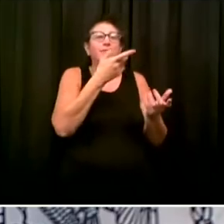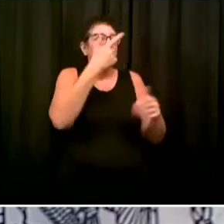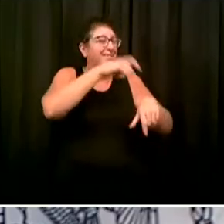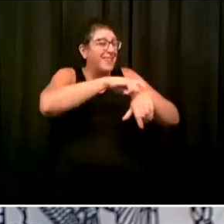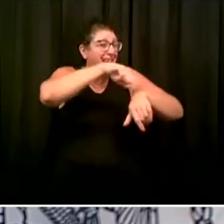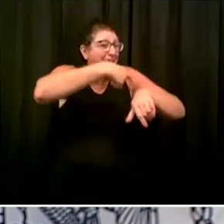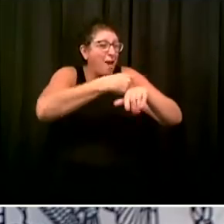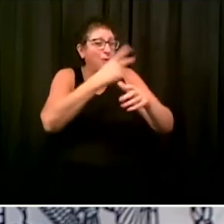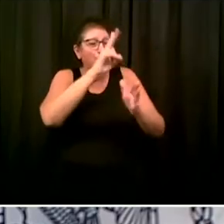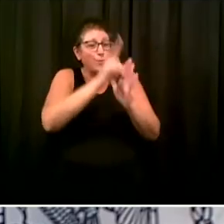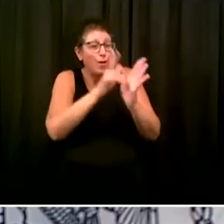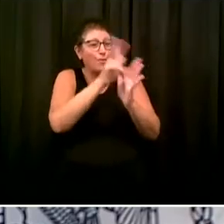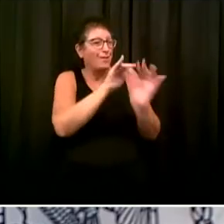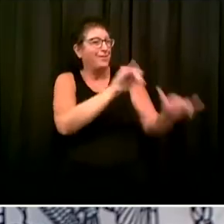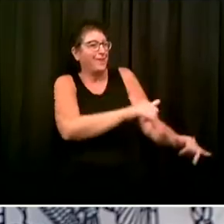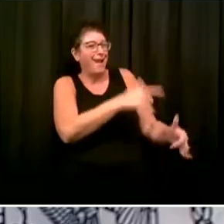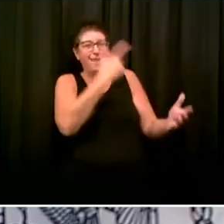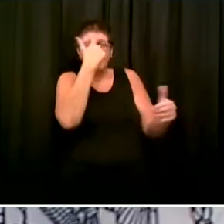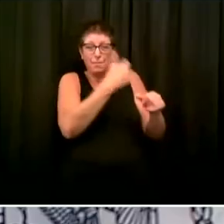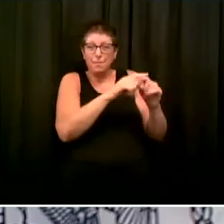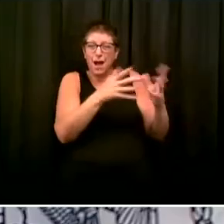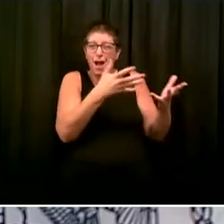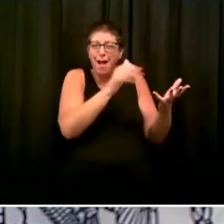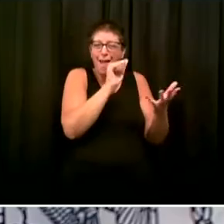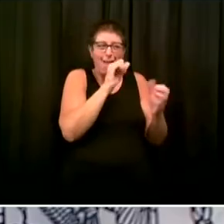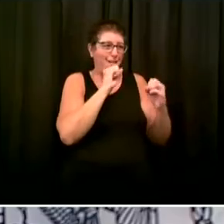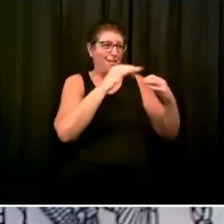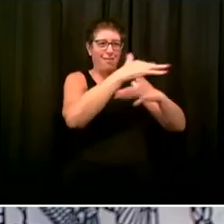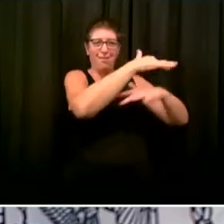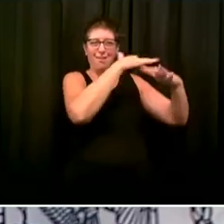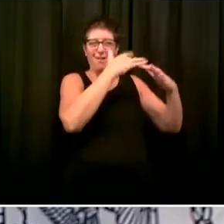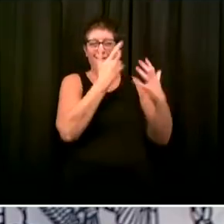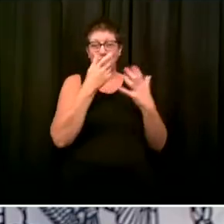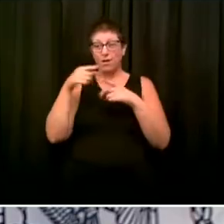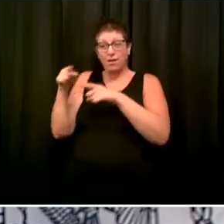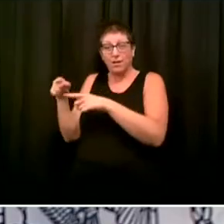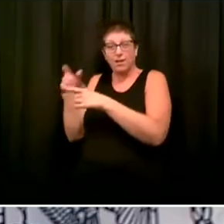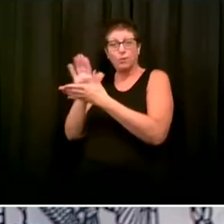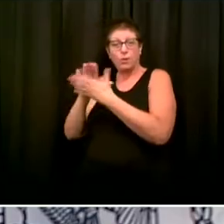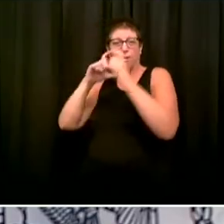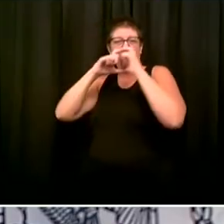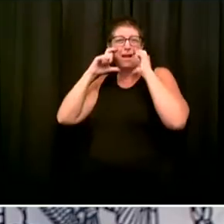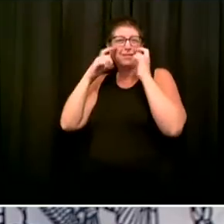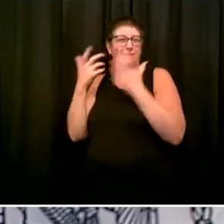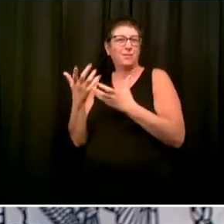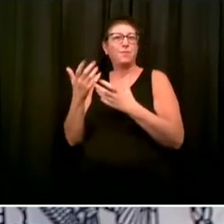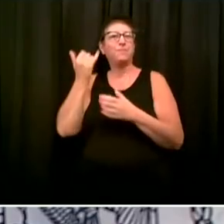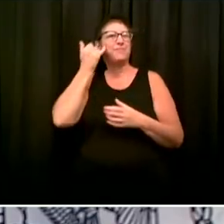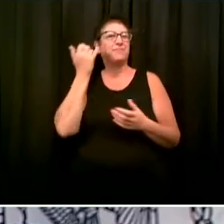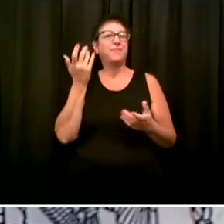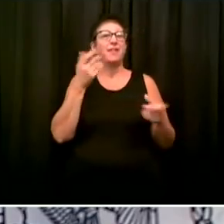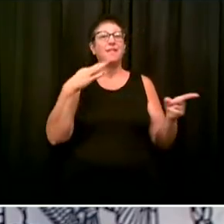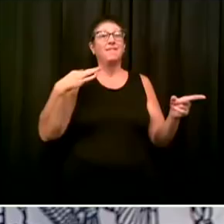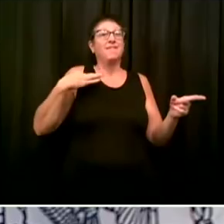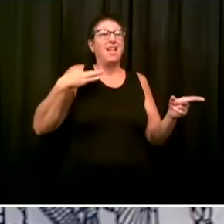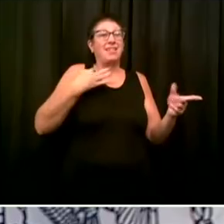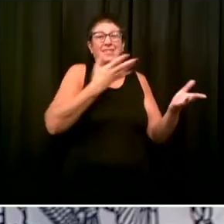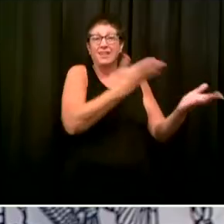DO IT AT ALL BECAUSE THEY DON'T HAVE THE ROESUERCS. INDOORDI NG IN MATTERS BECAUSE IT IS PART OF